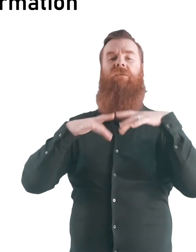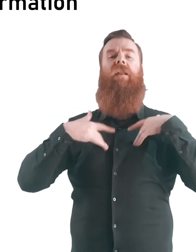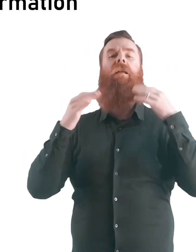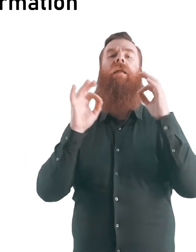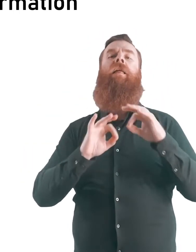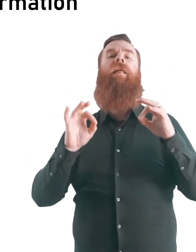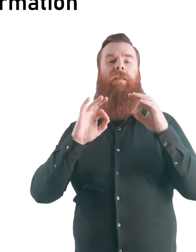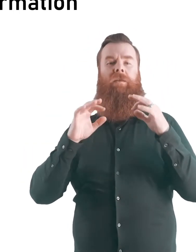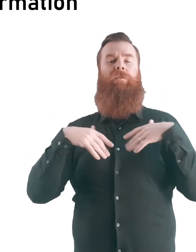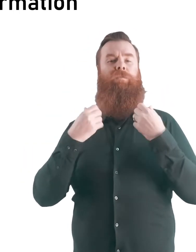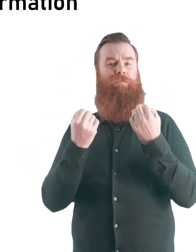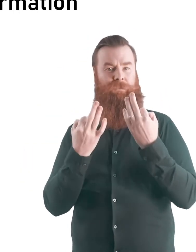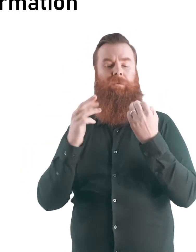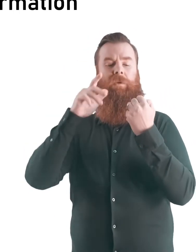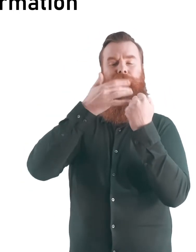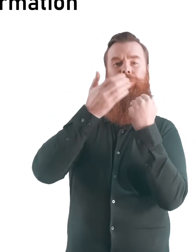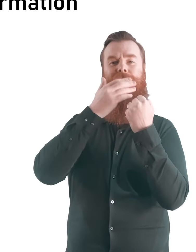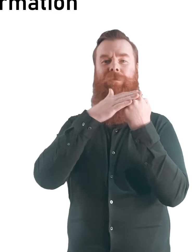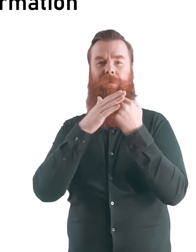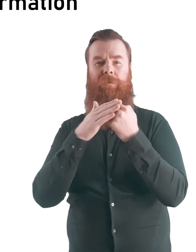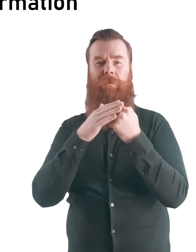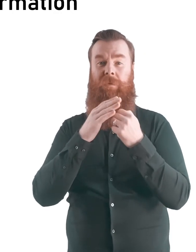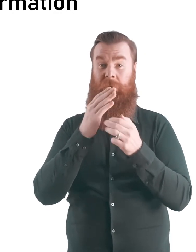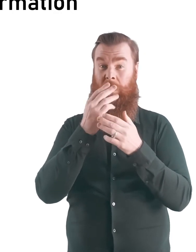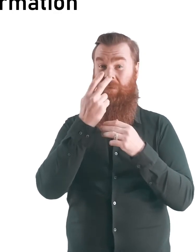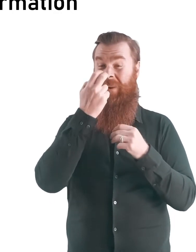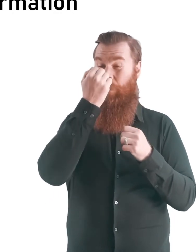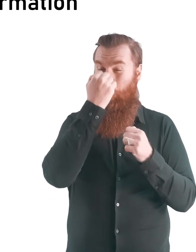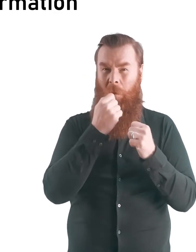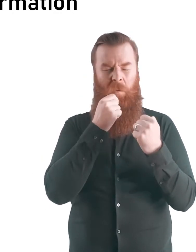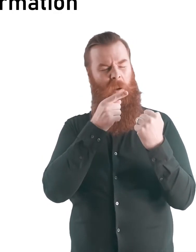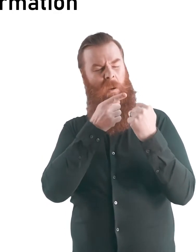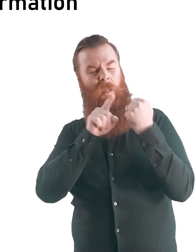For the very small fillings, this may not be needed.